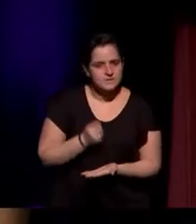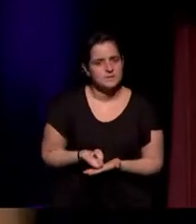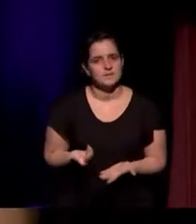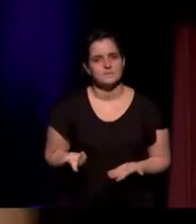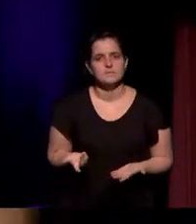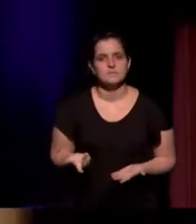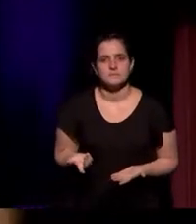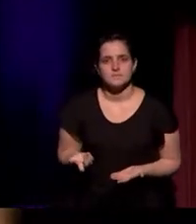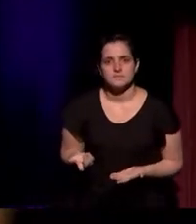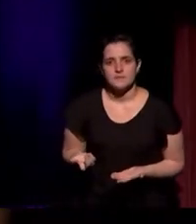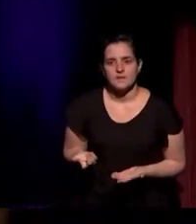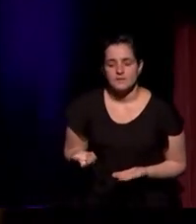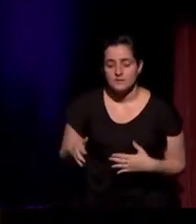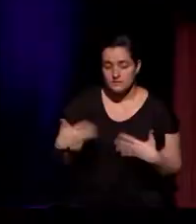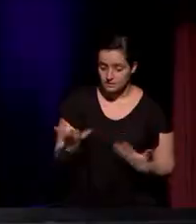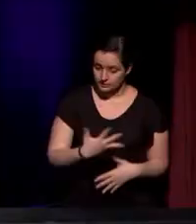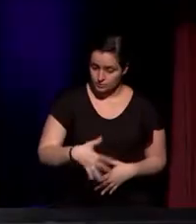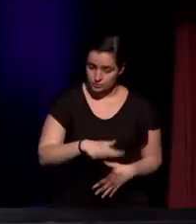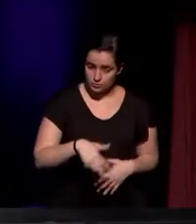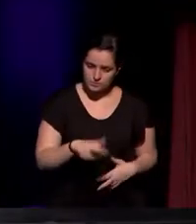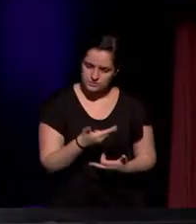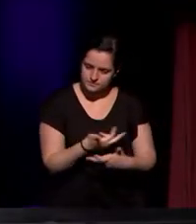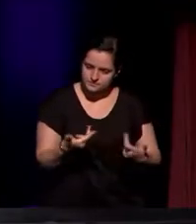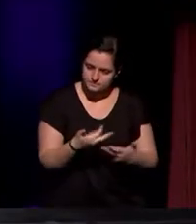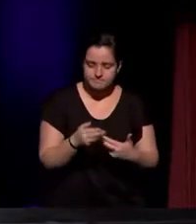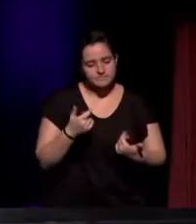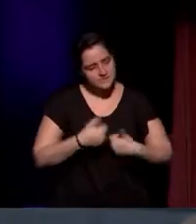So all these issues were in debate